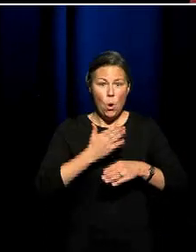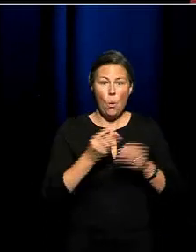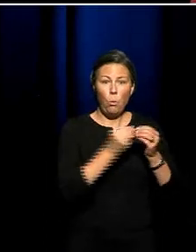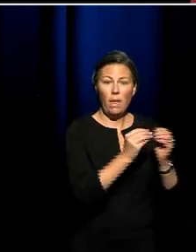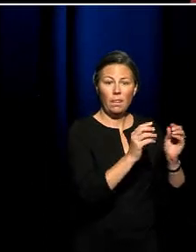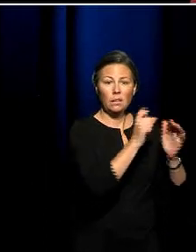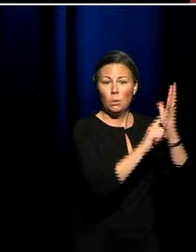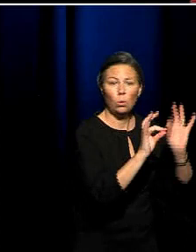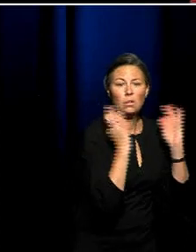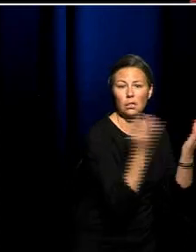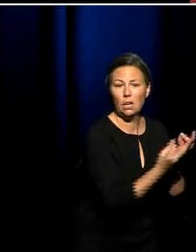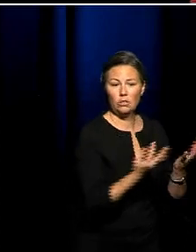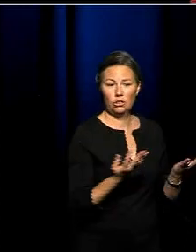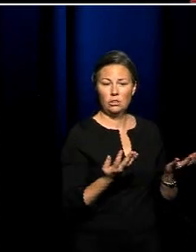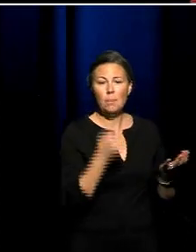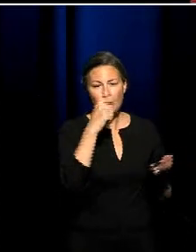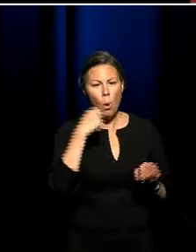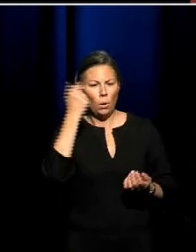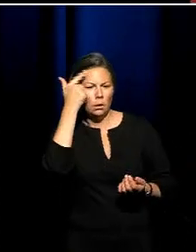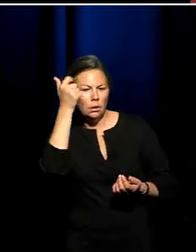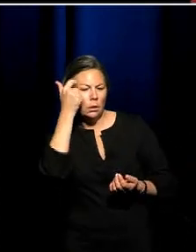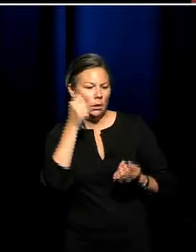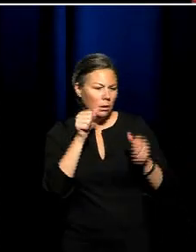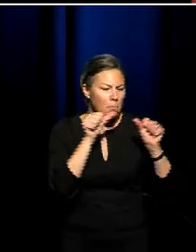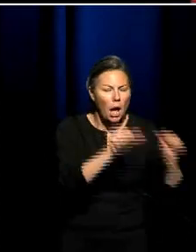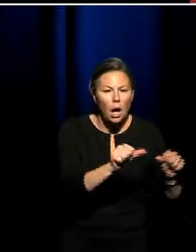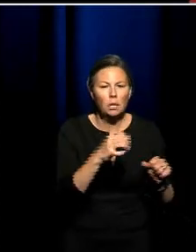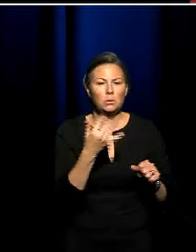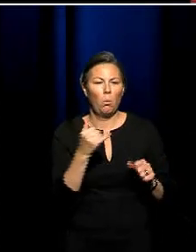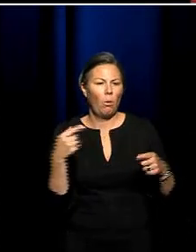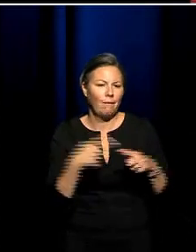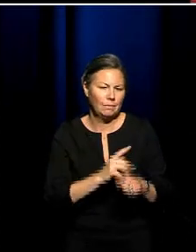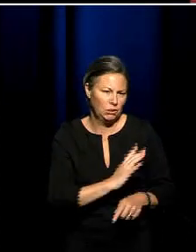apprehensions of bias may arise. Thirdly, there are well-established mechanisms to